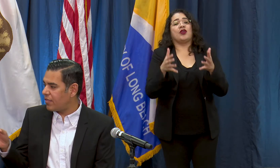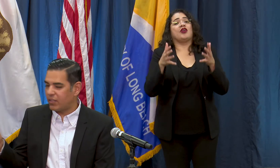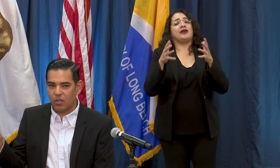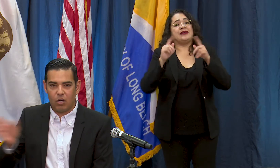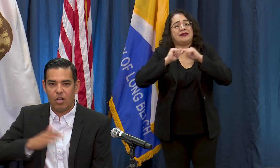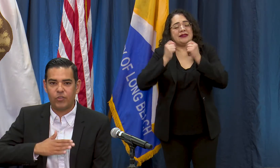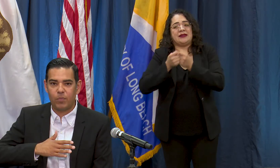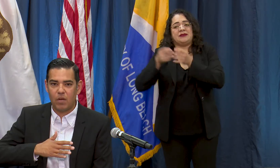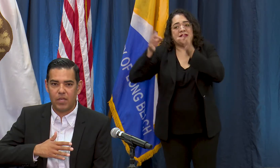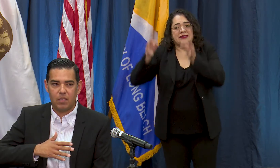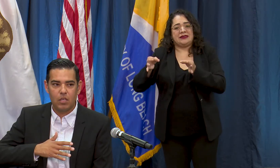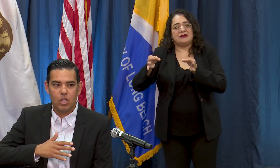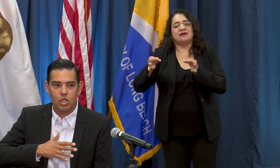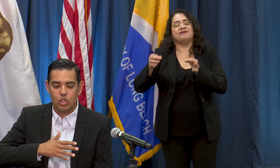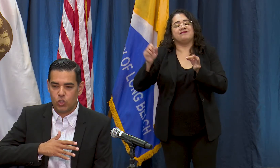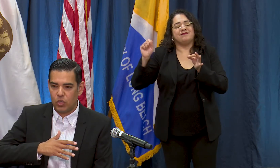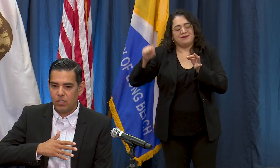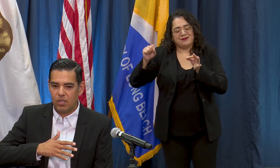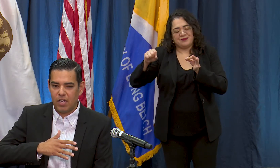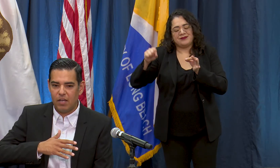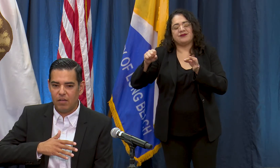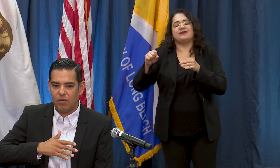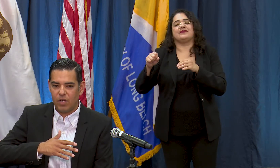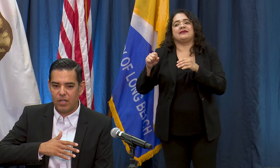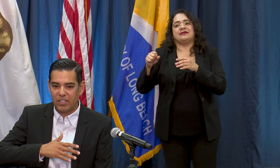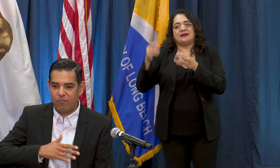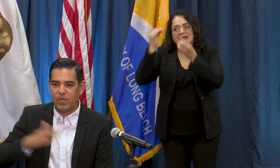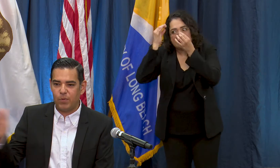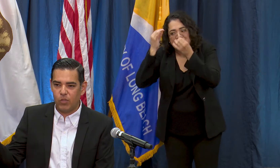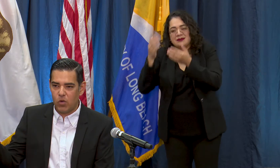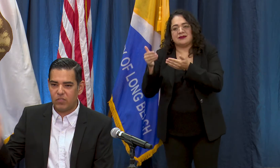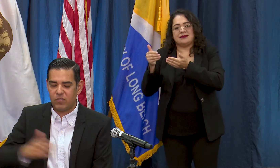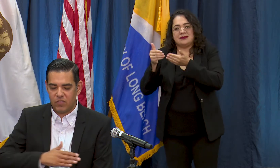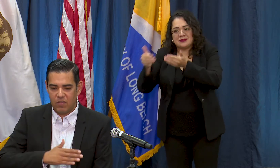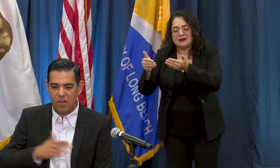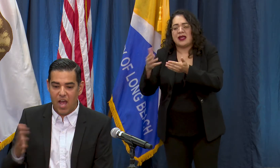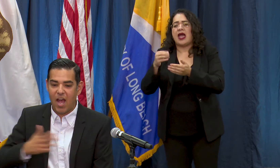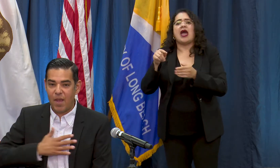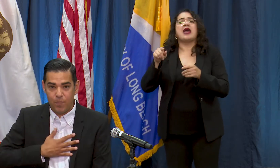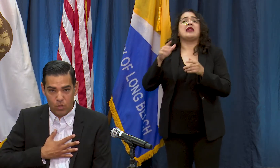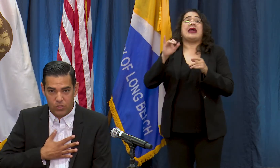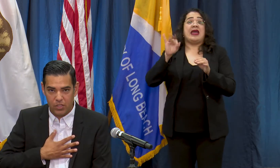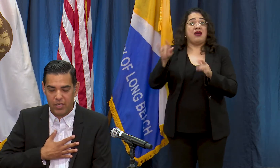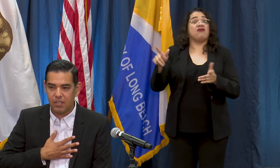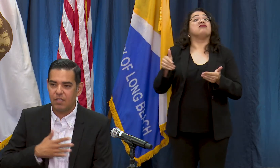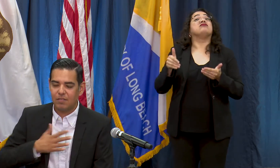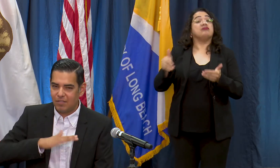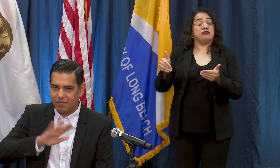think that our Health Department should give people notice. I personally, this is